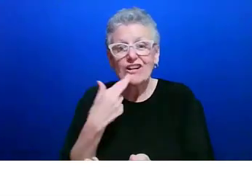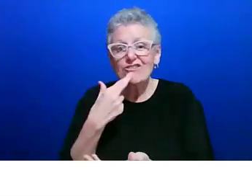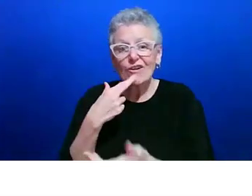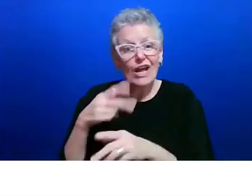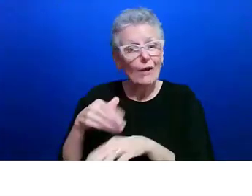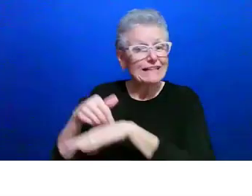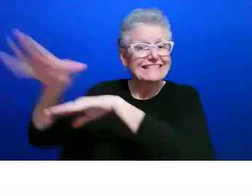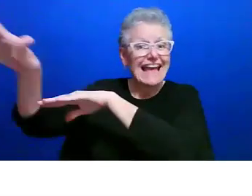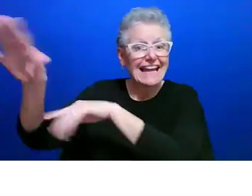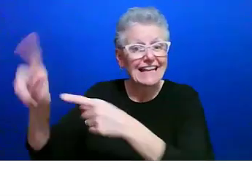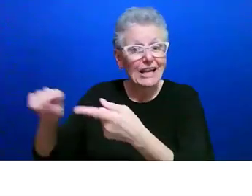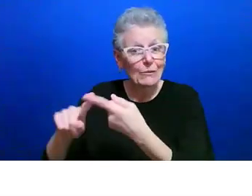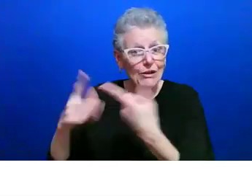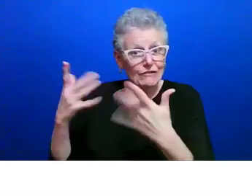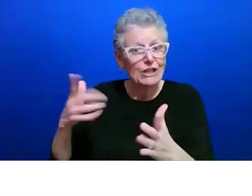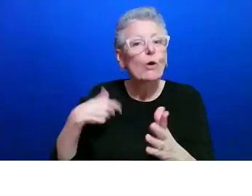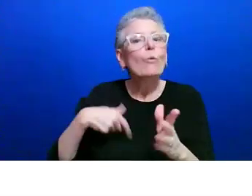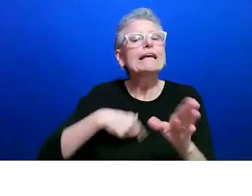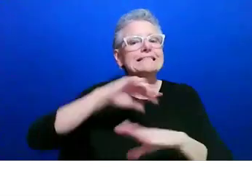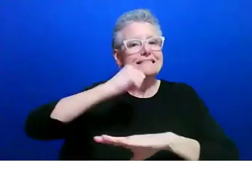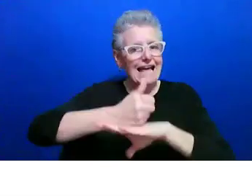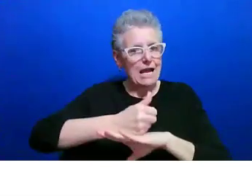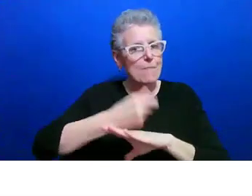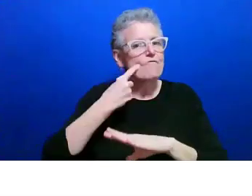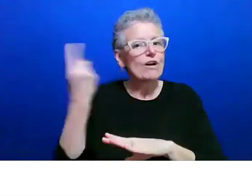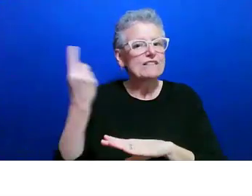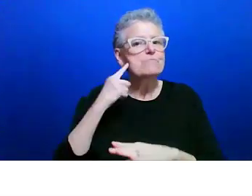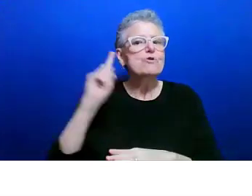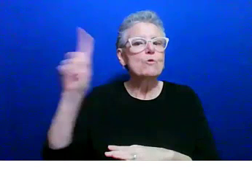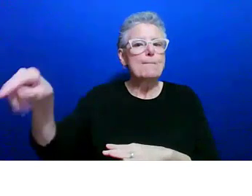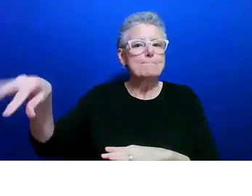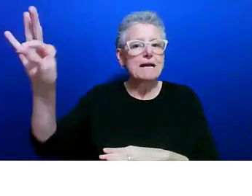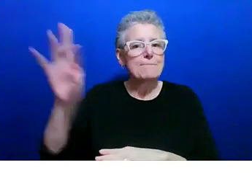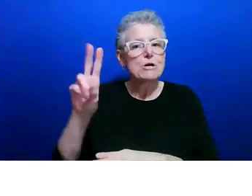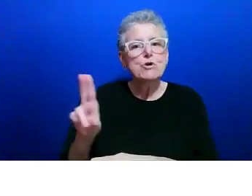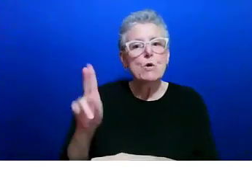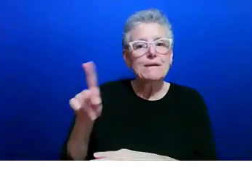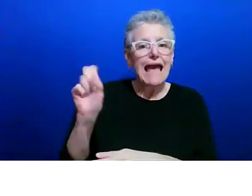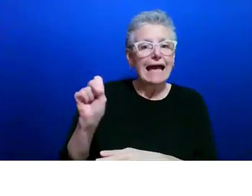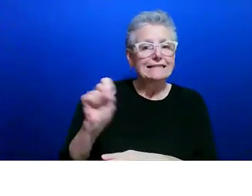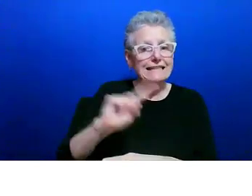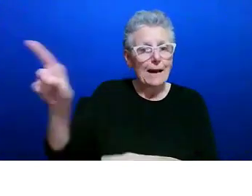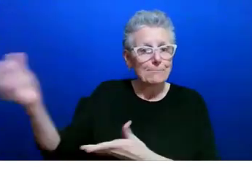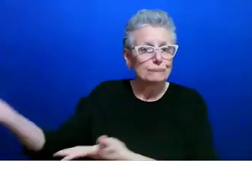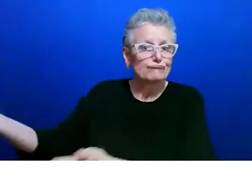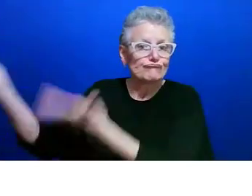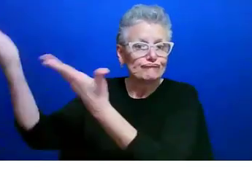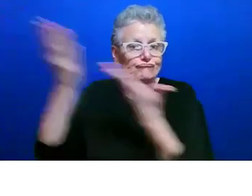we arrange a pick up, and UPS comes and gets it from you, no charge to you.